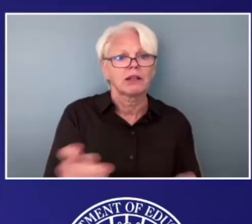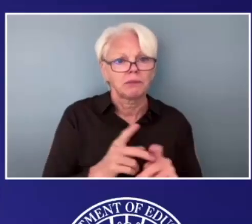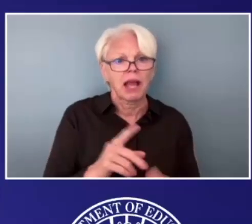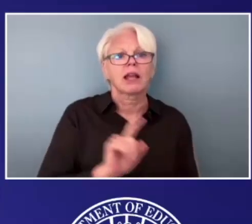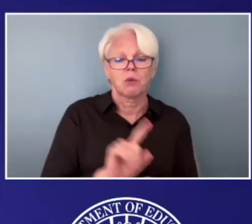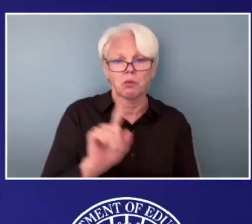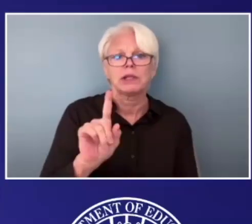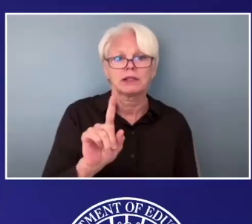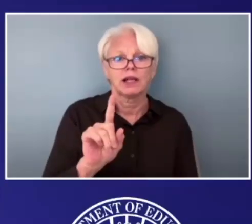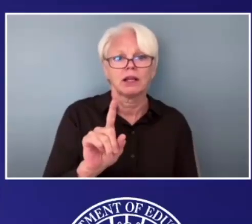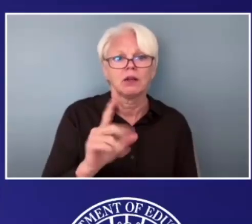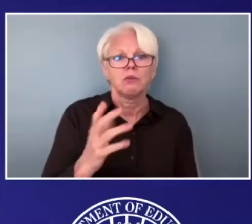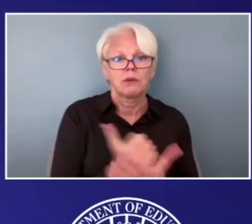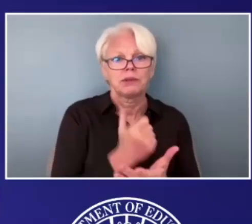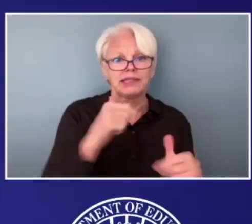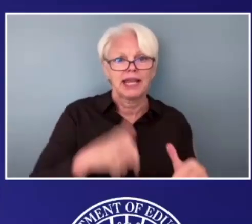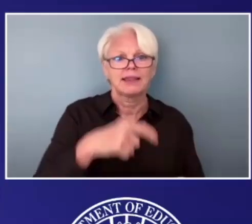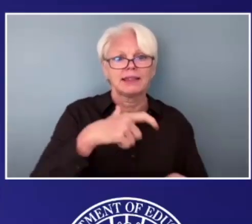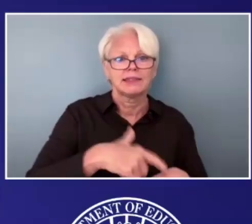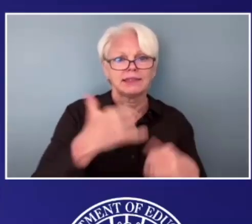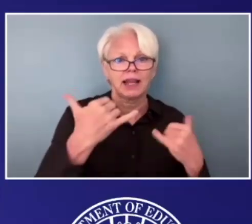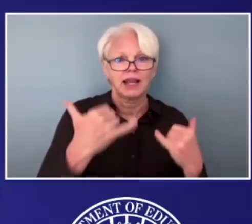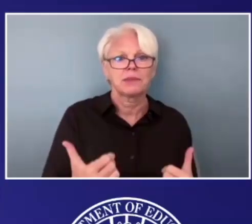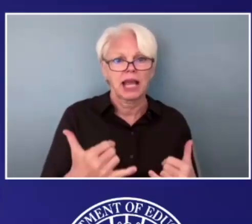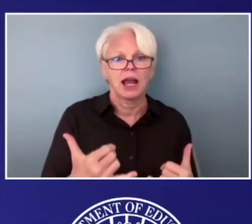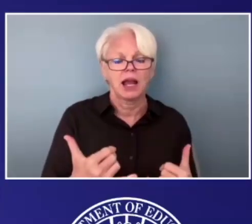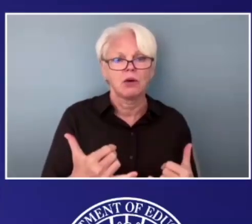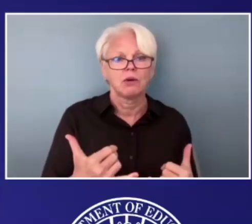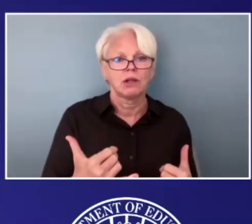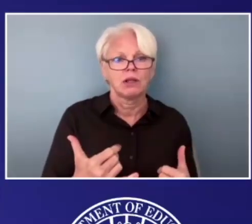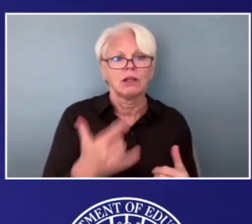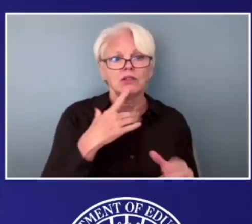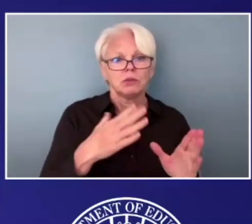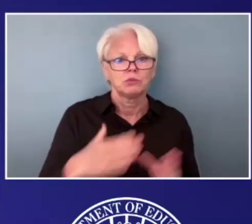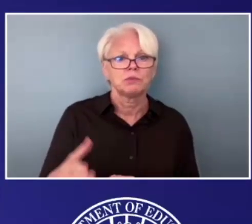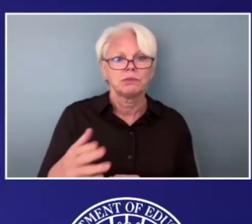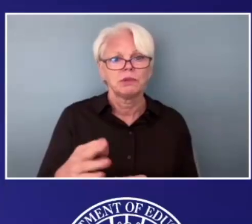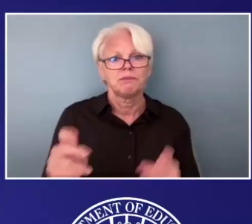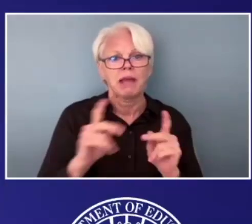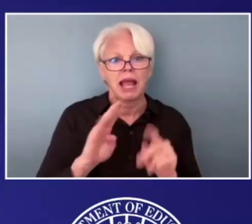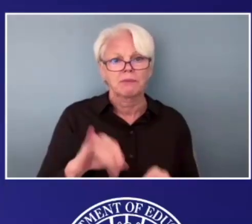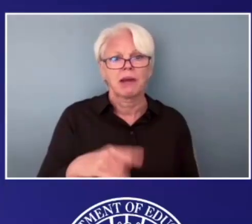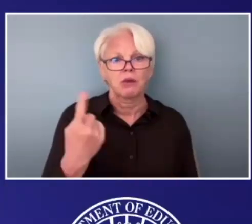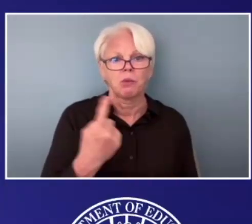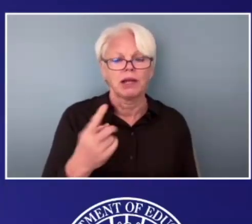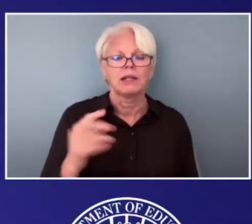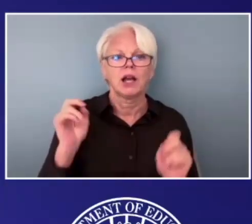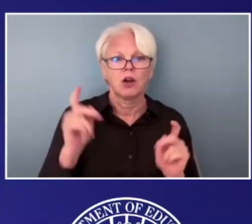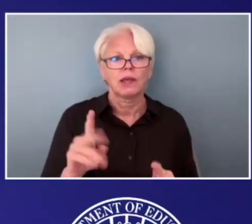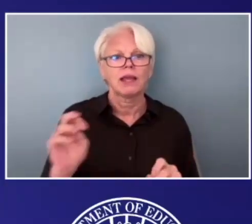We would take this time now in preparation to be back by 1:00. Okay. Back at 1:00 then.